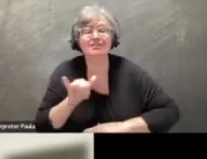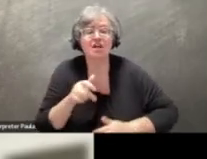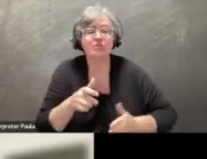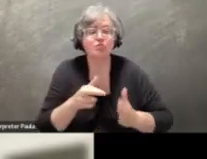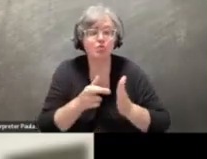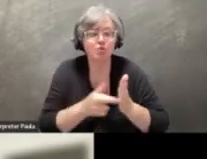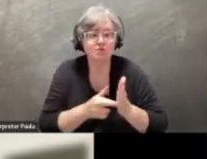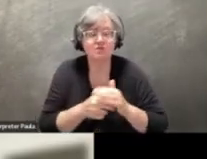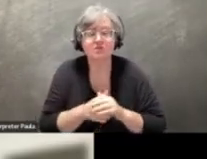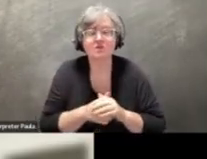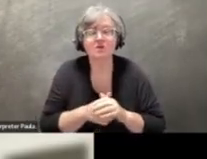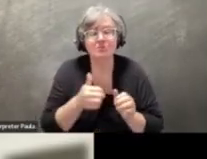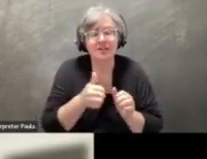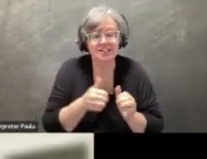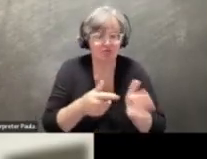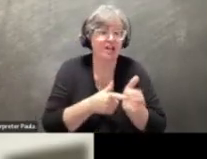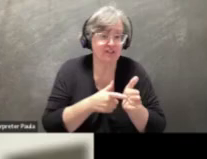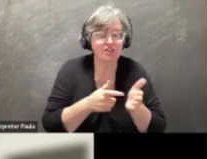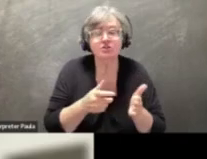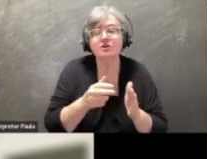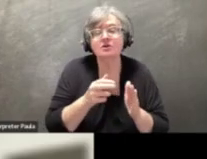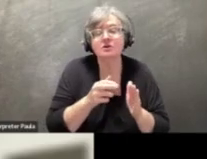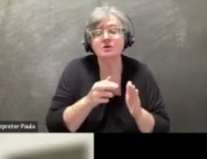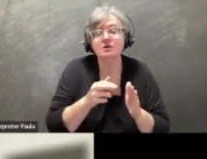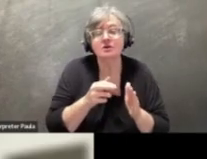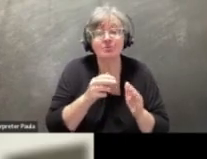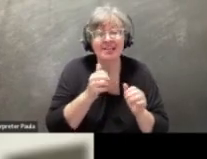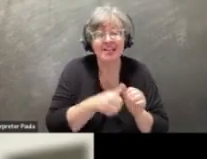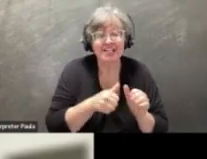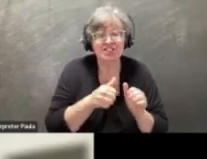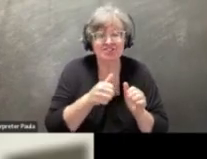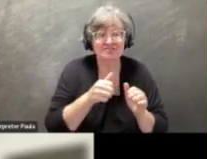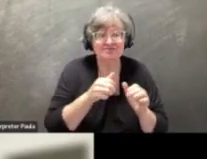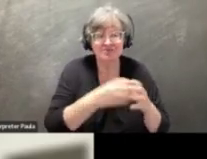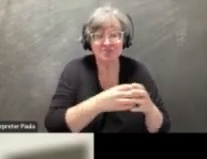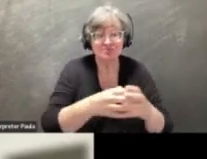rules caused me as a provider to have multiple operating systems just to capture the same data.